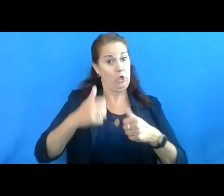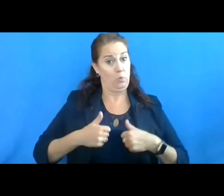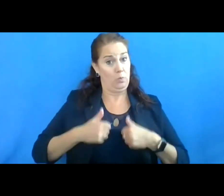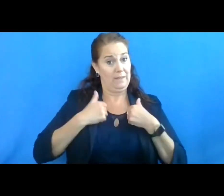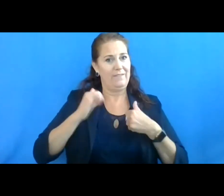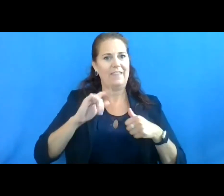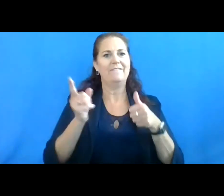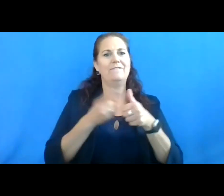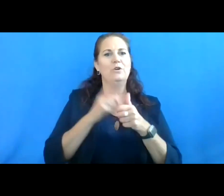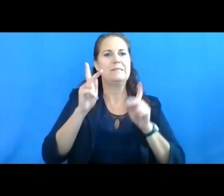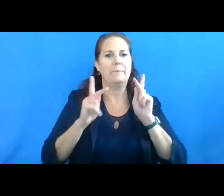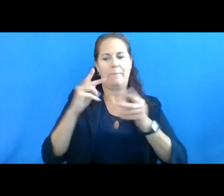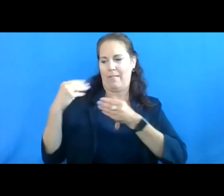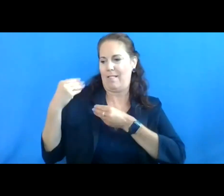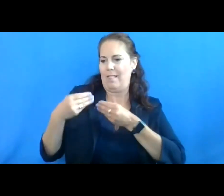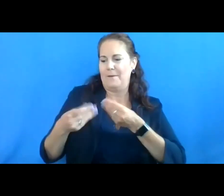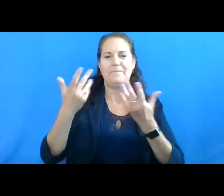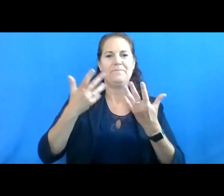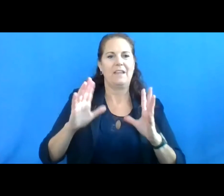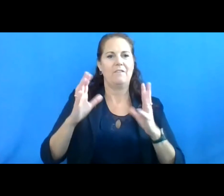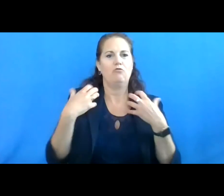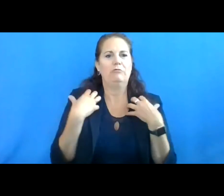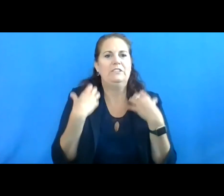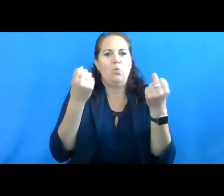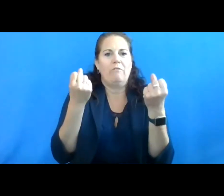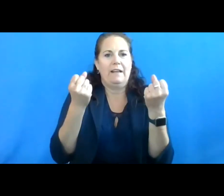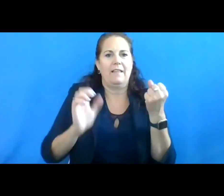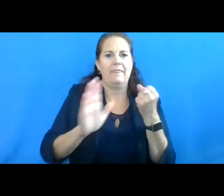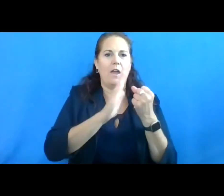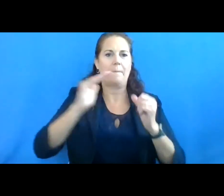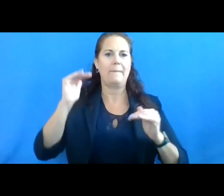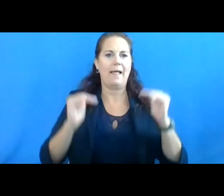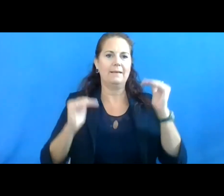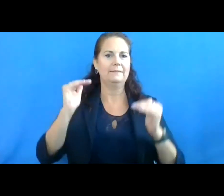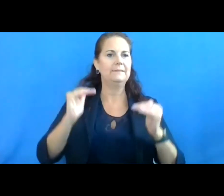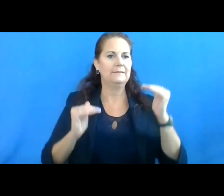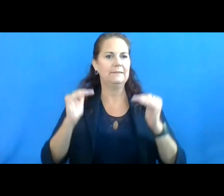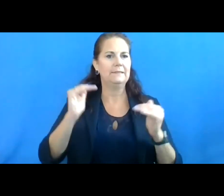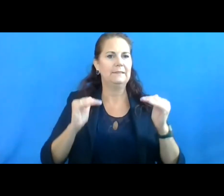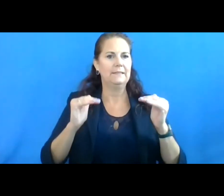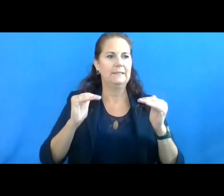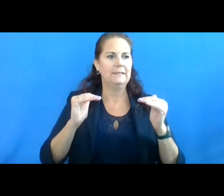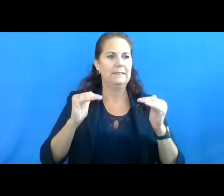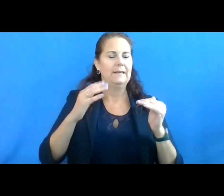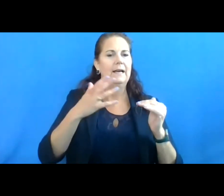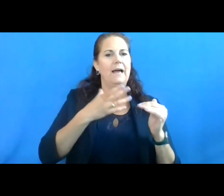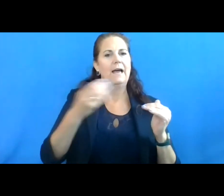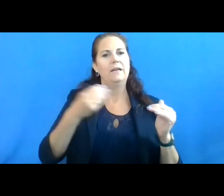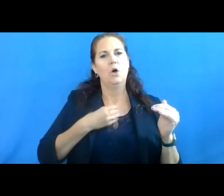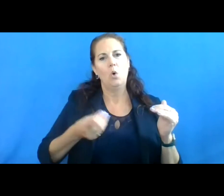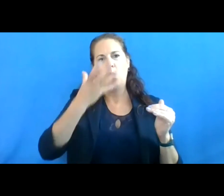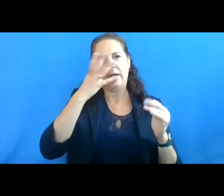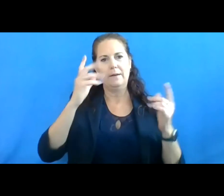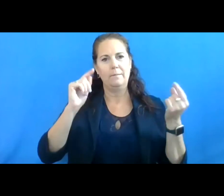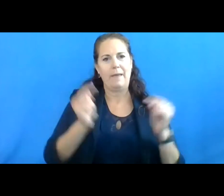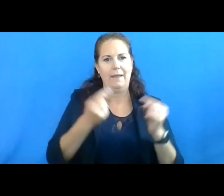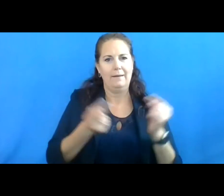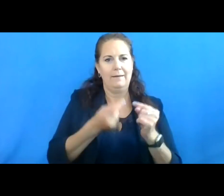have for restoring balance and wiping everything clean again.